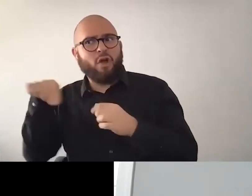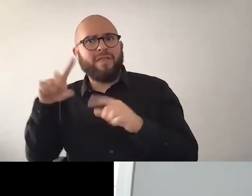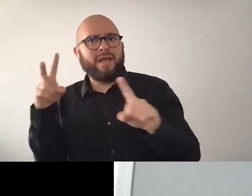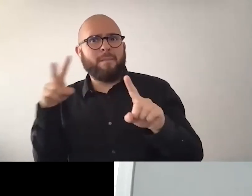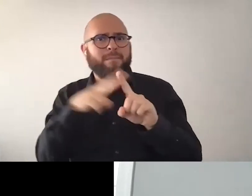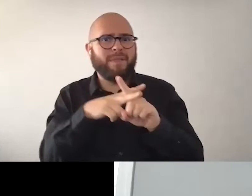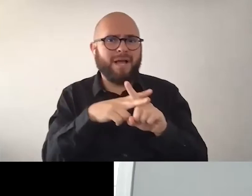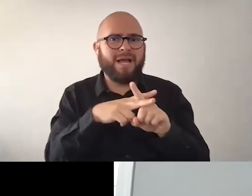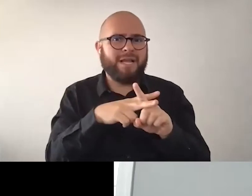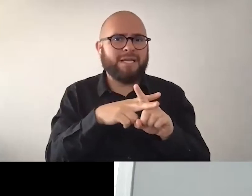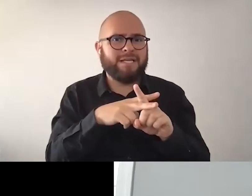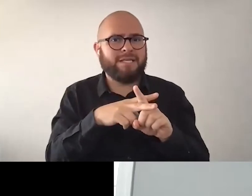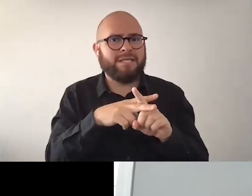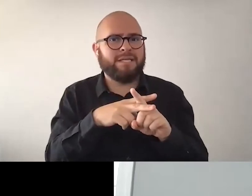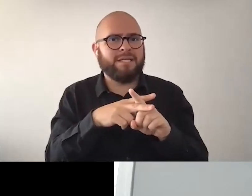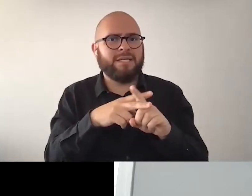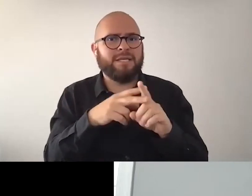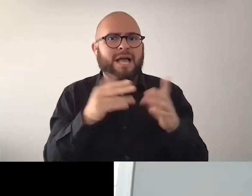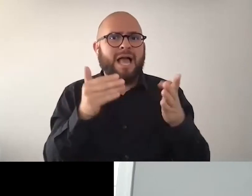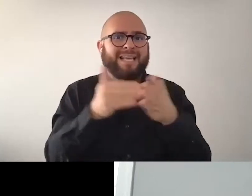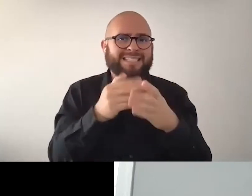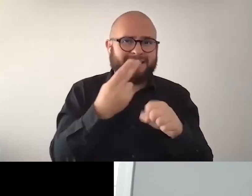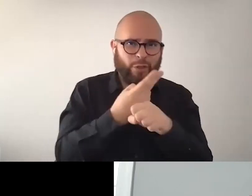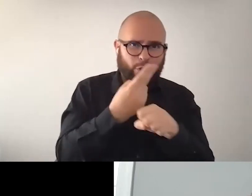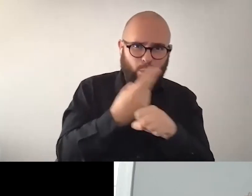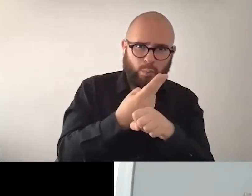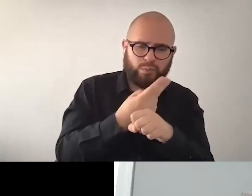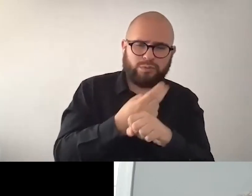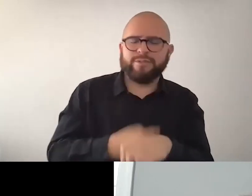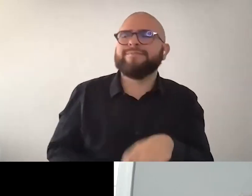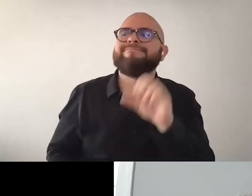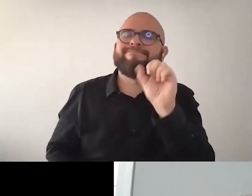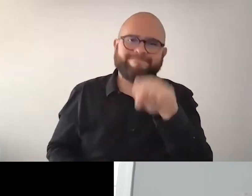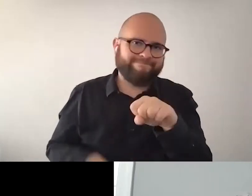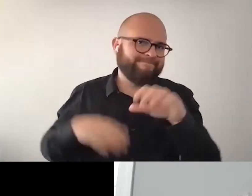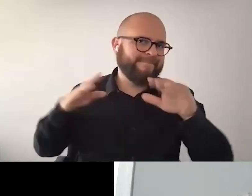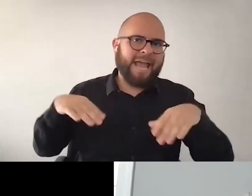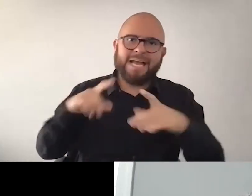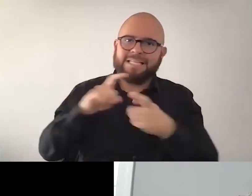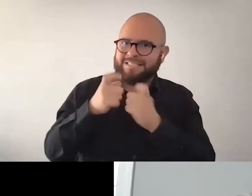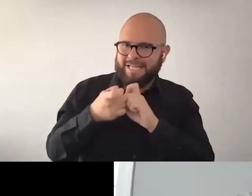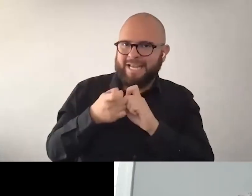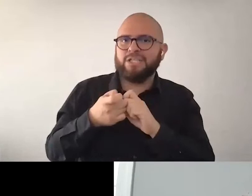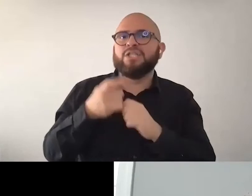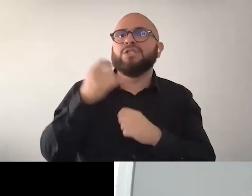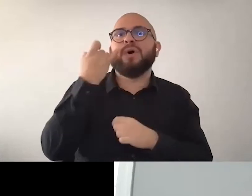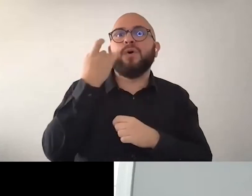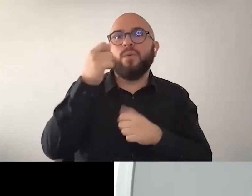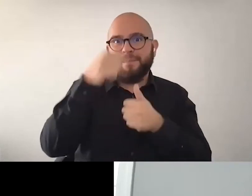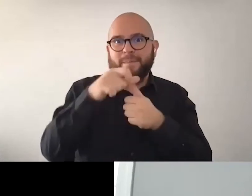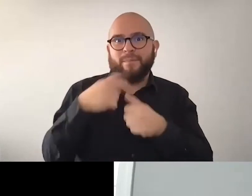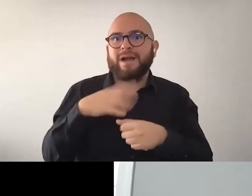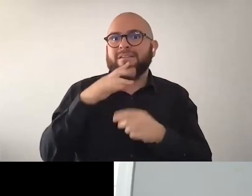Yes, that hasn't changed as long as you're within that first bucket that I showed which is when they're buying